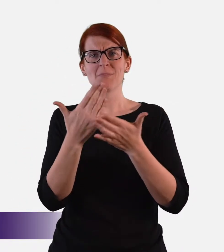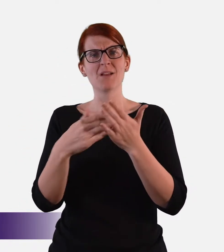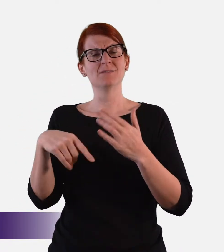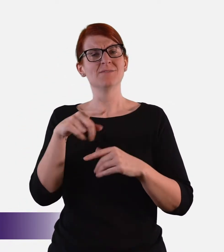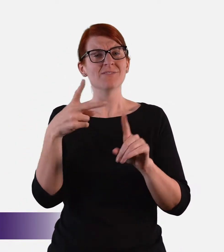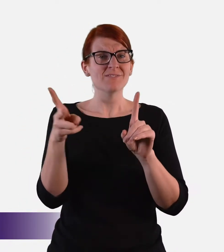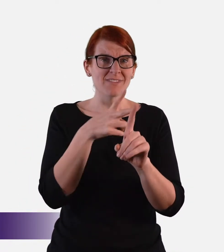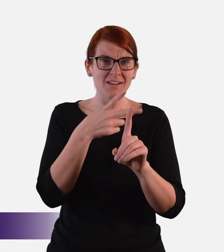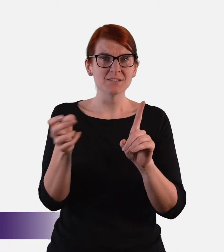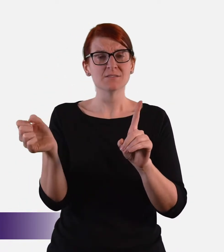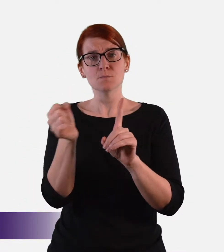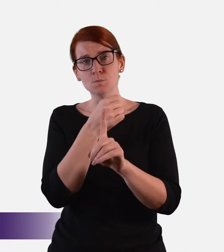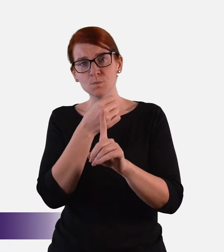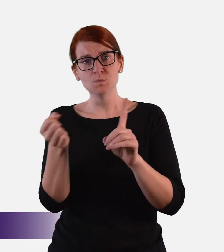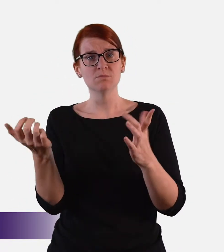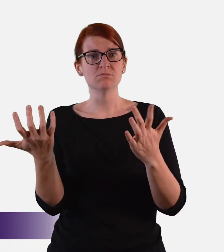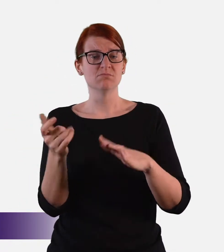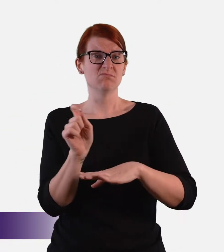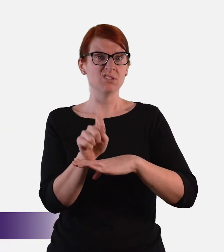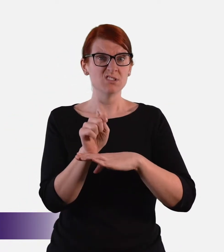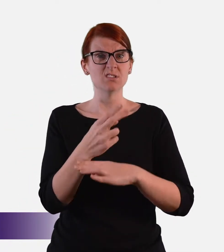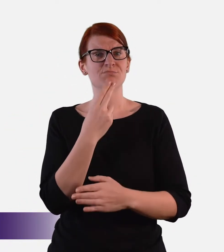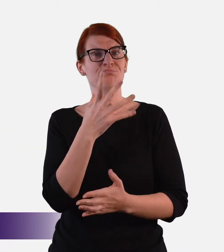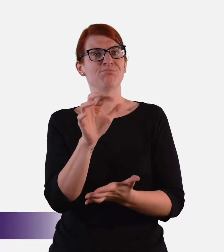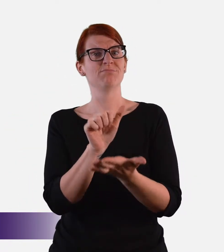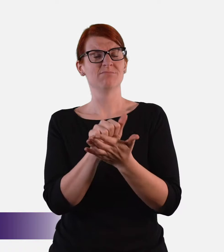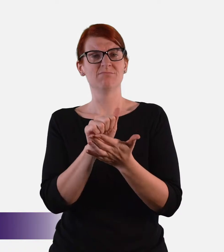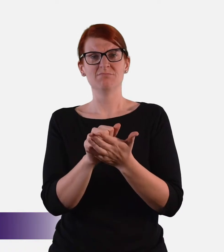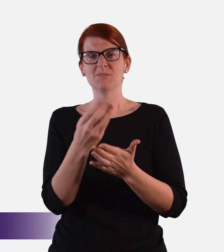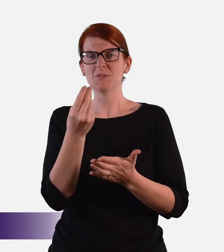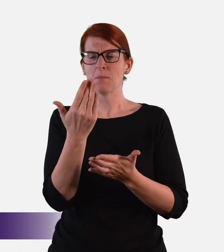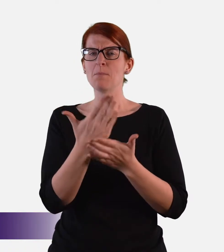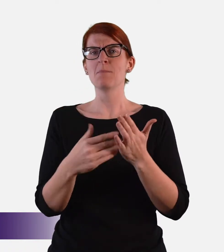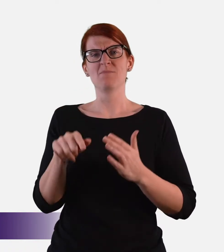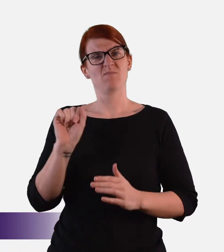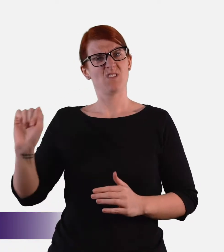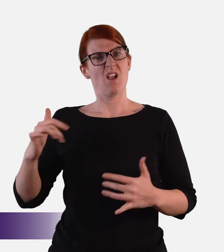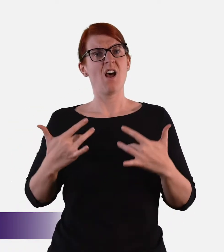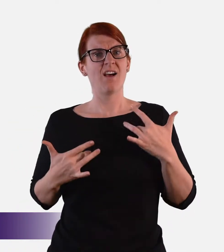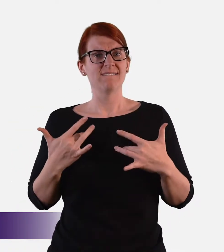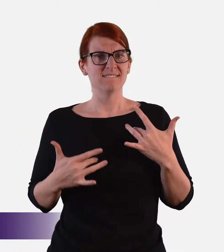of violence, abuse, neglect, or exploitation in one area of their life,